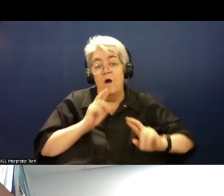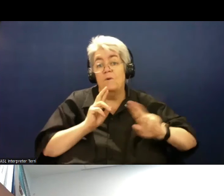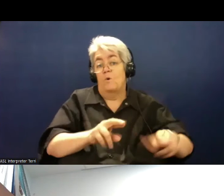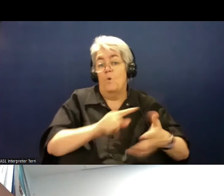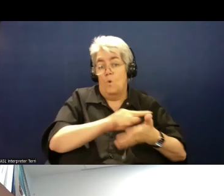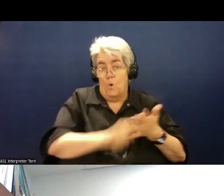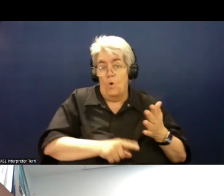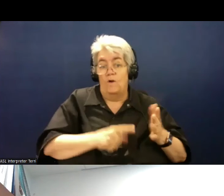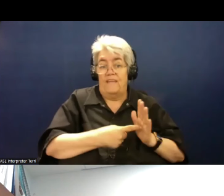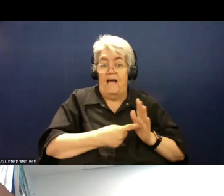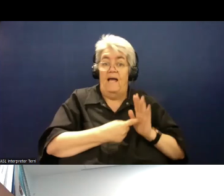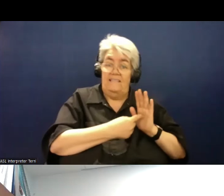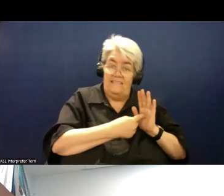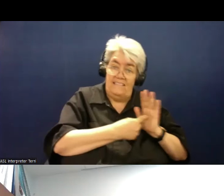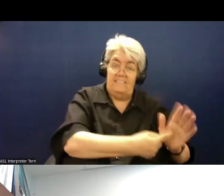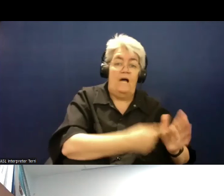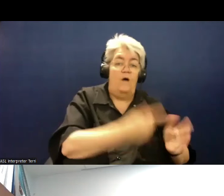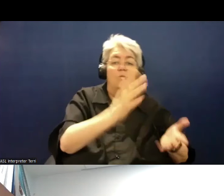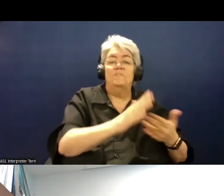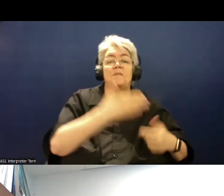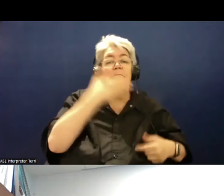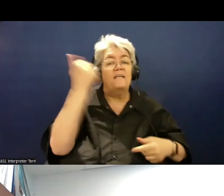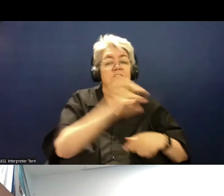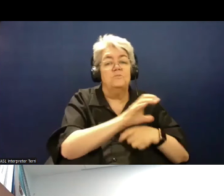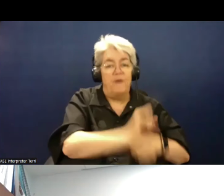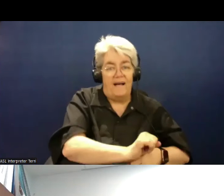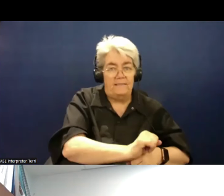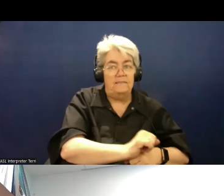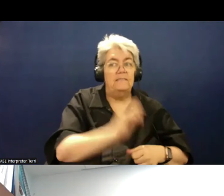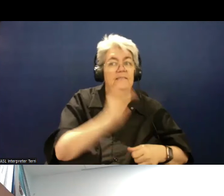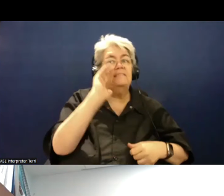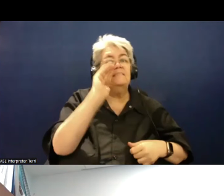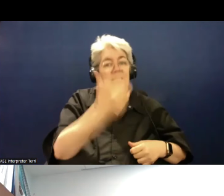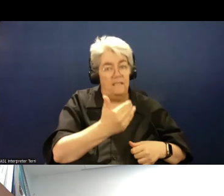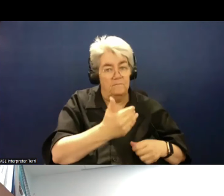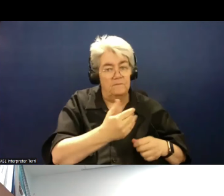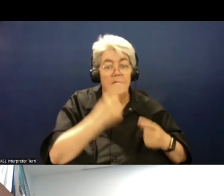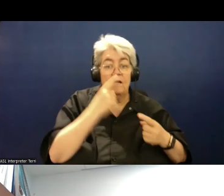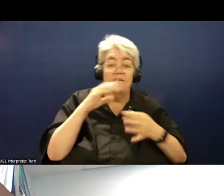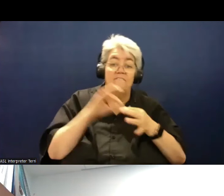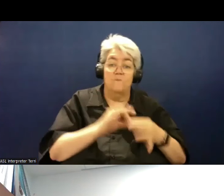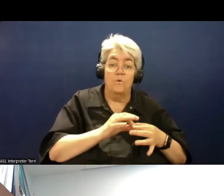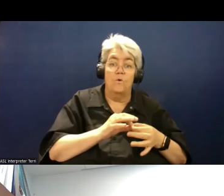OUT THE BEST PROMISING PRACTICES AS IT RELATES TO RESPOND TO THE